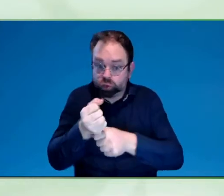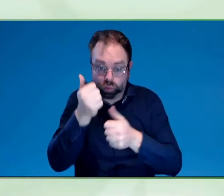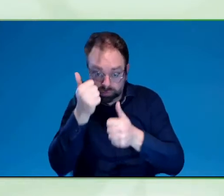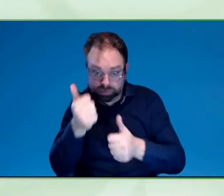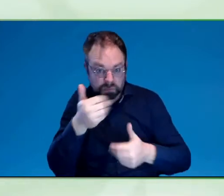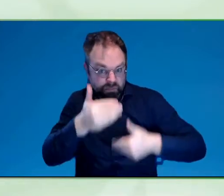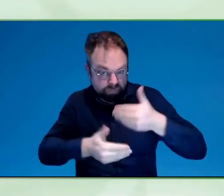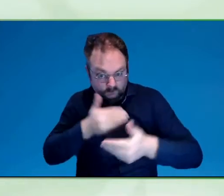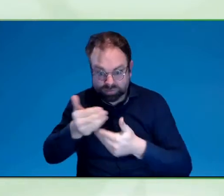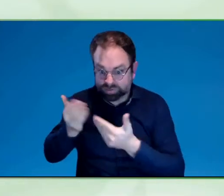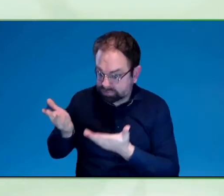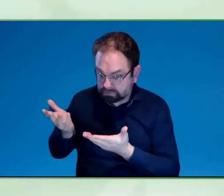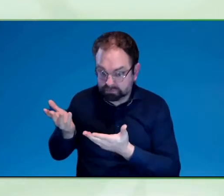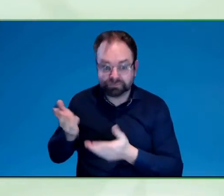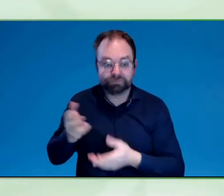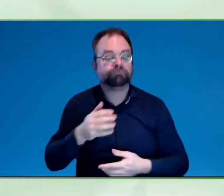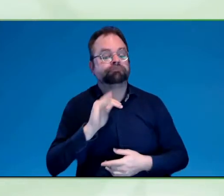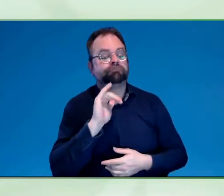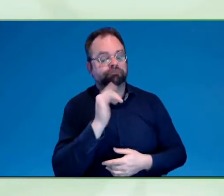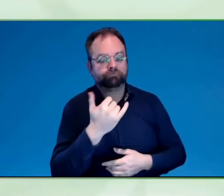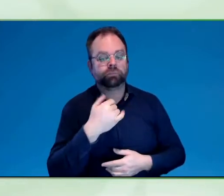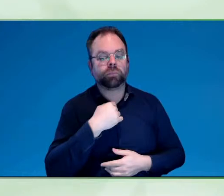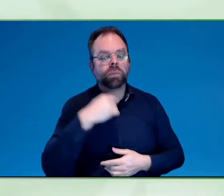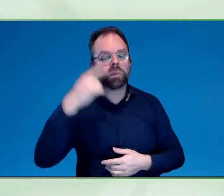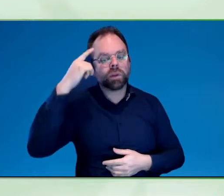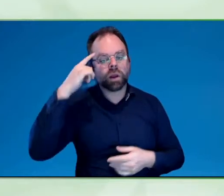want to make sure we have multiple voices represented.